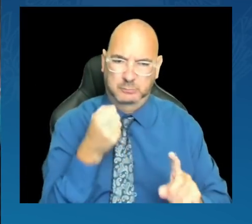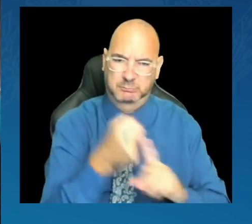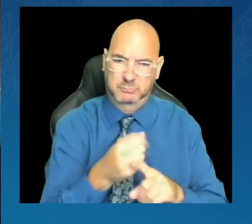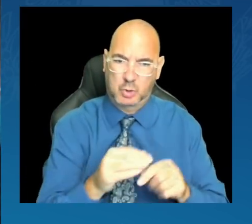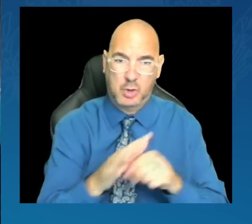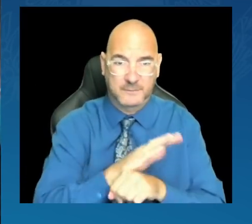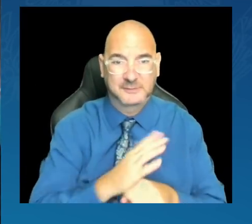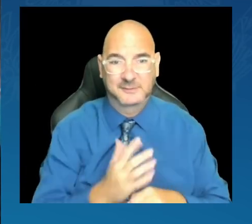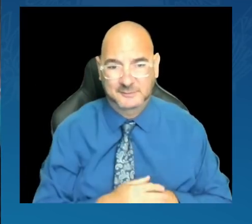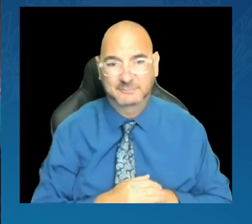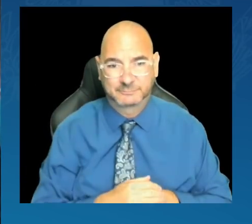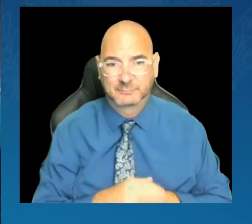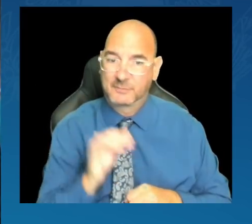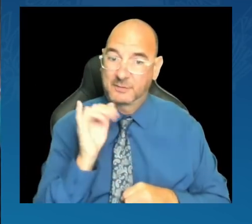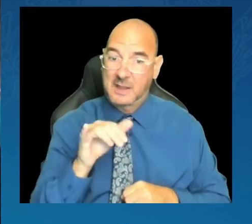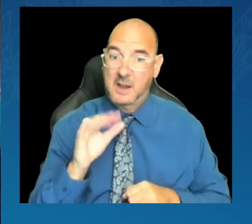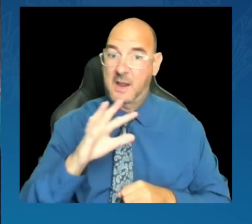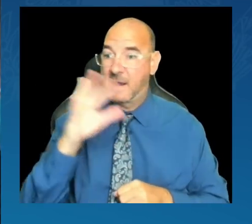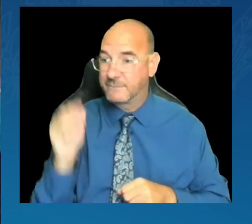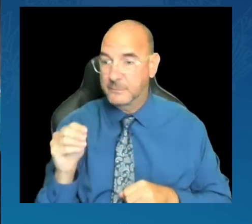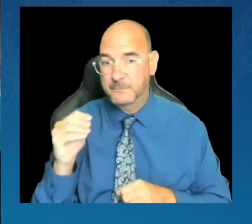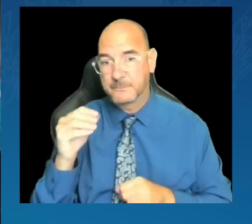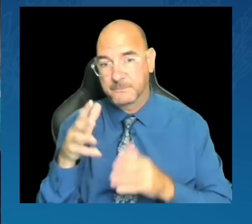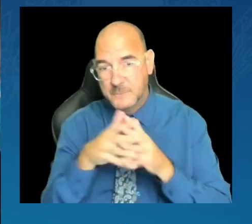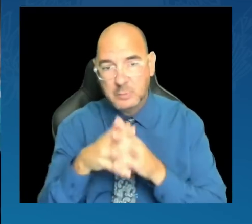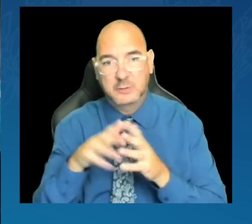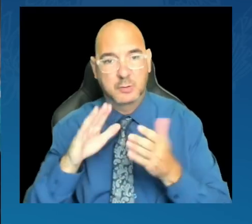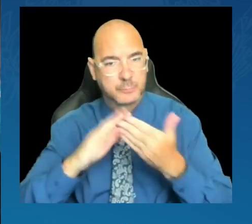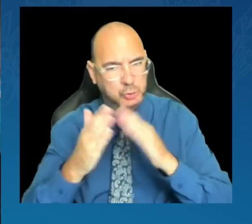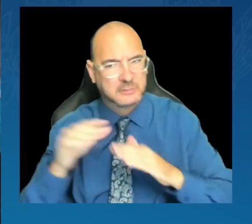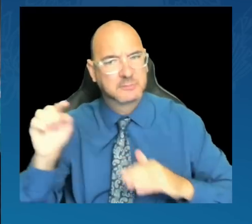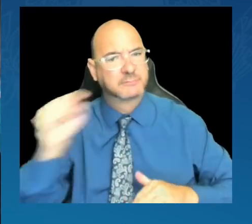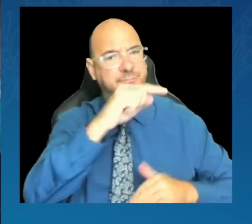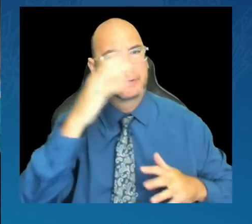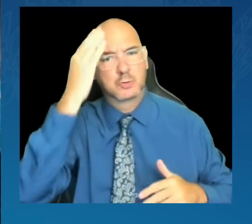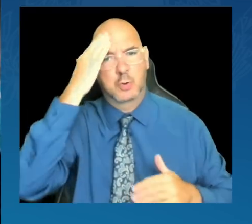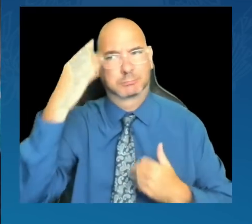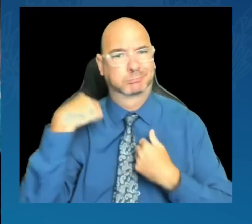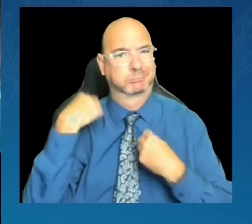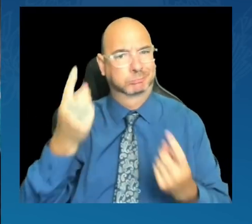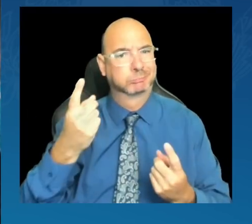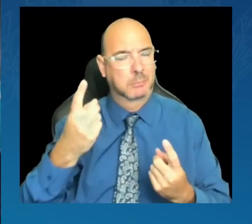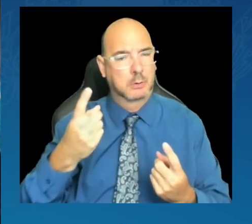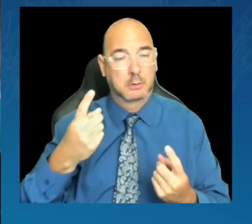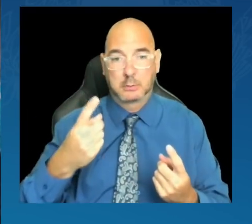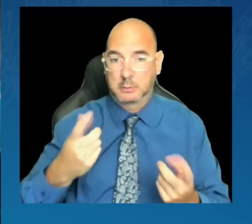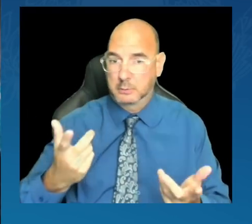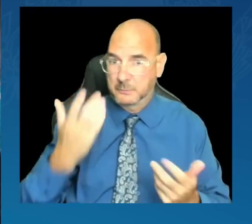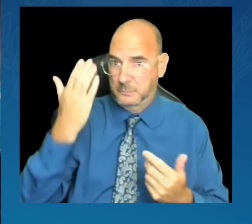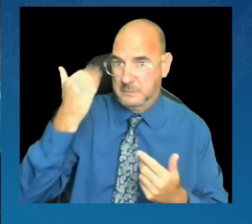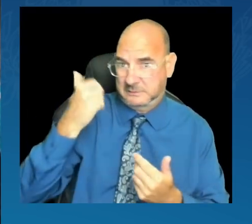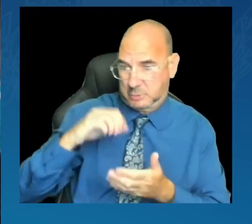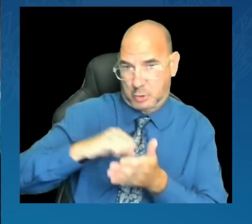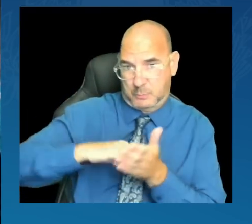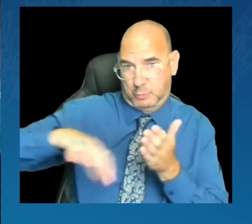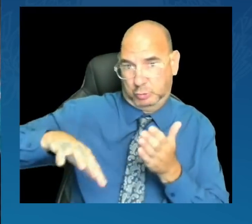has known for some time since. Abortion is a medical procedure. It should be a decision women make